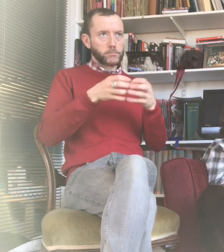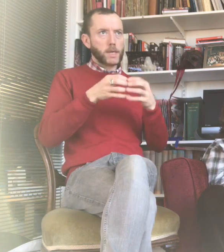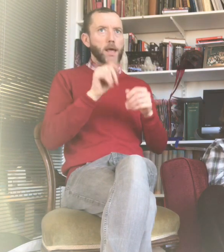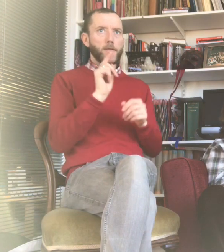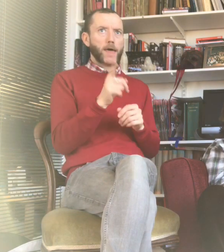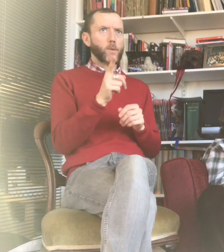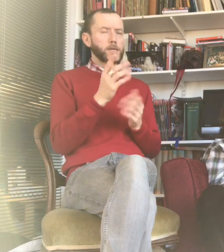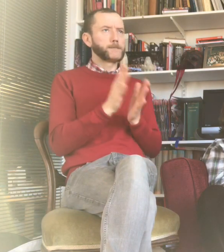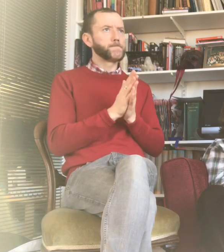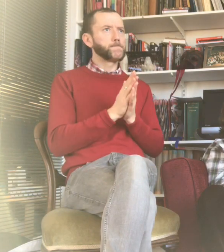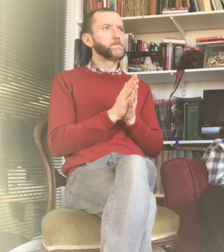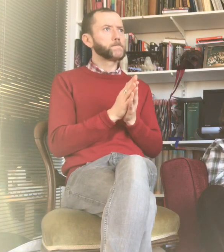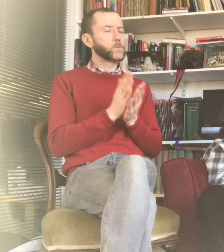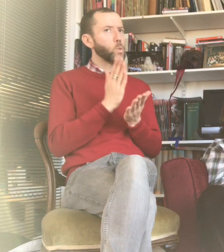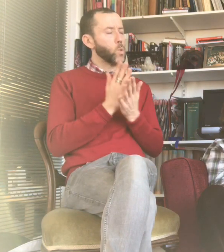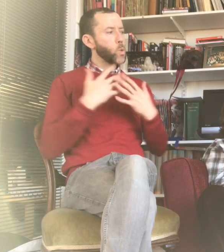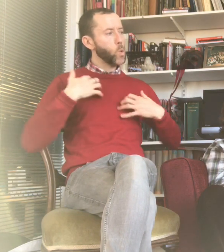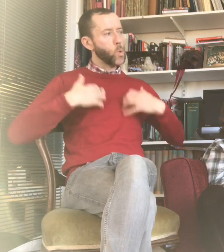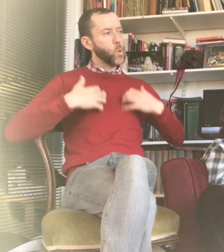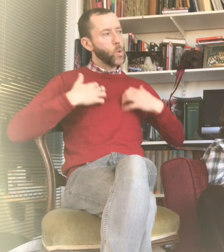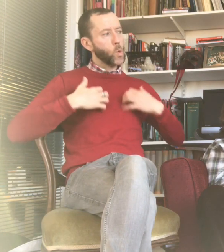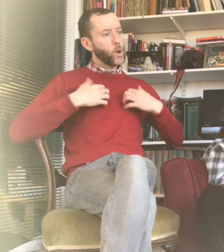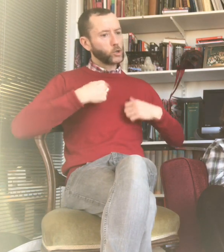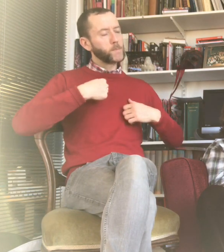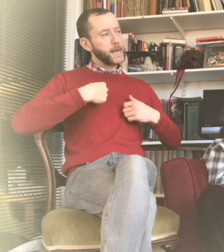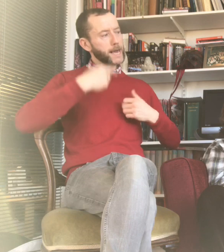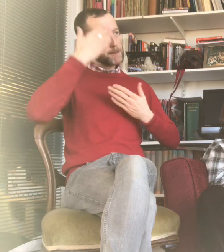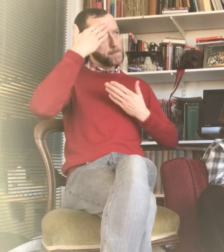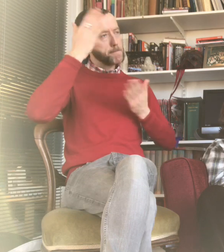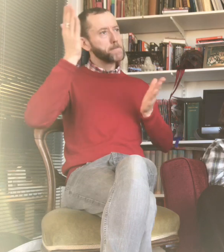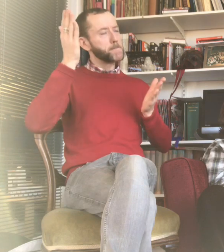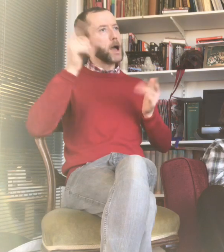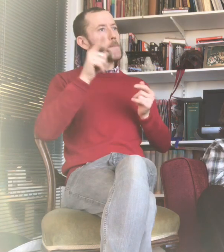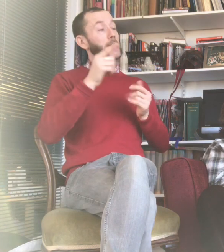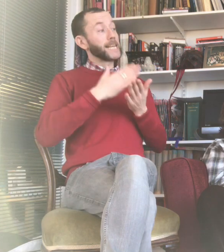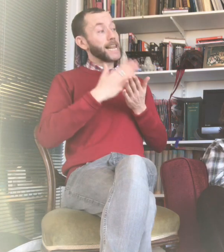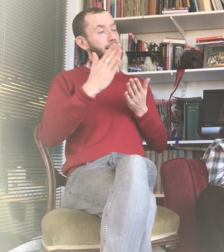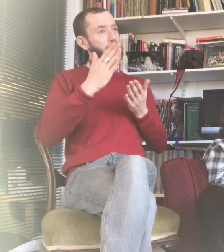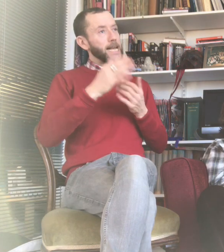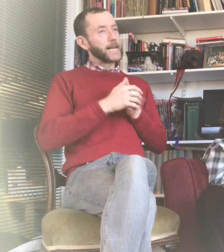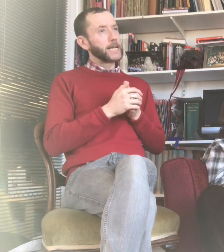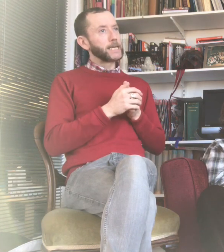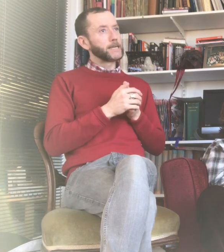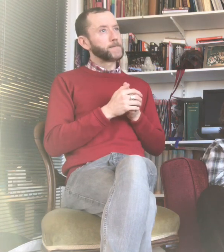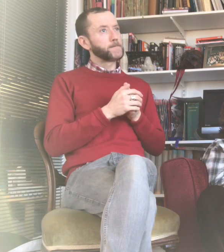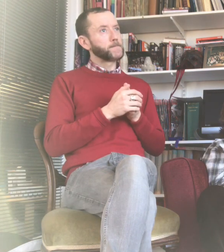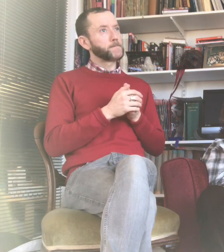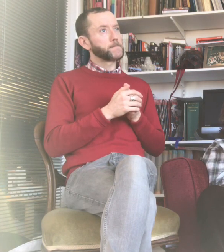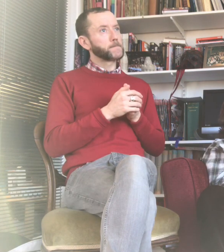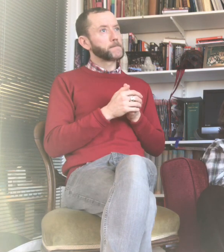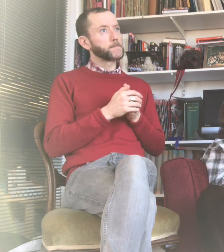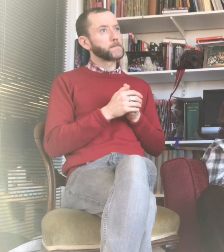was very interesting to me. But clearly, there's just a whole different